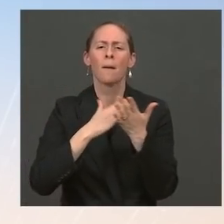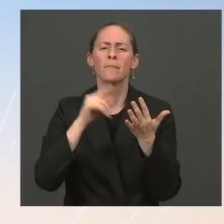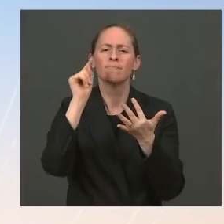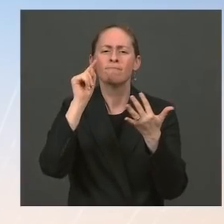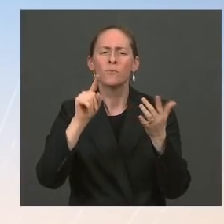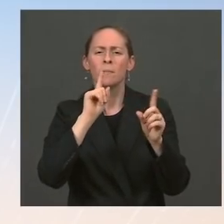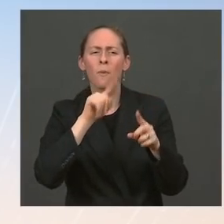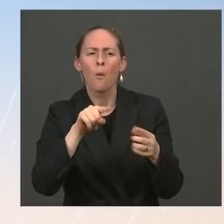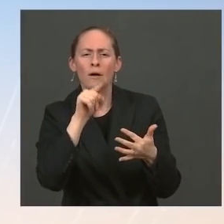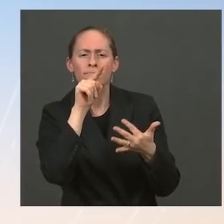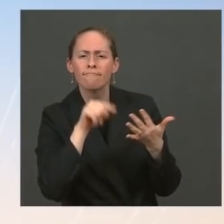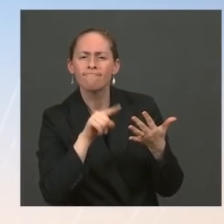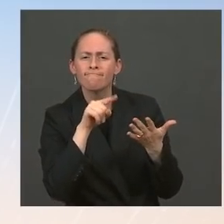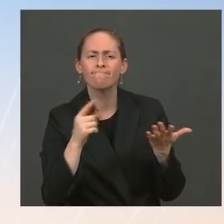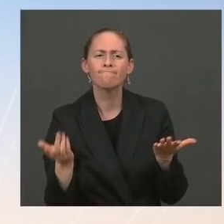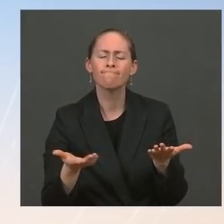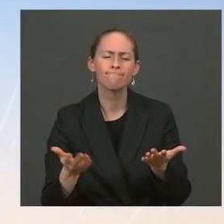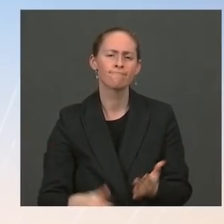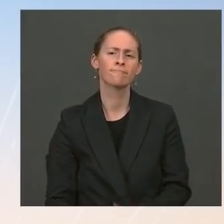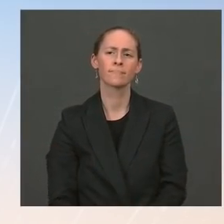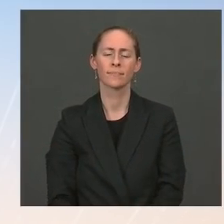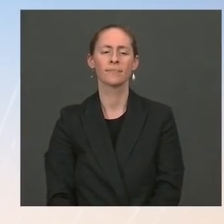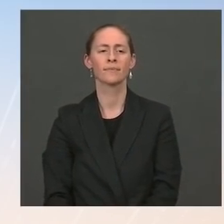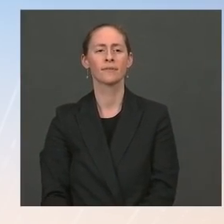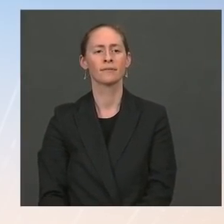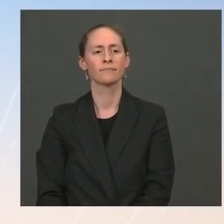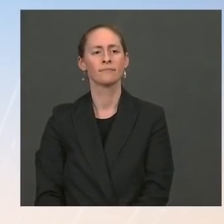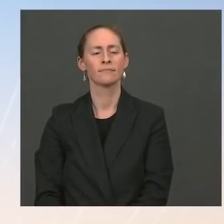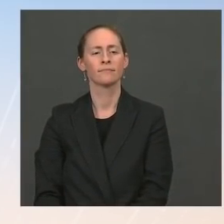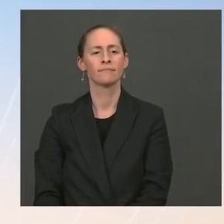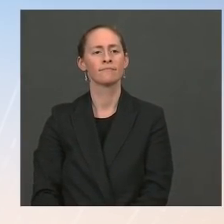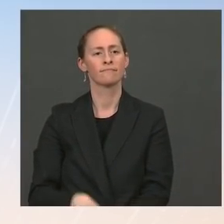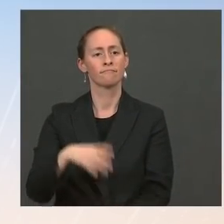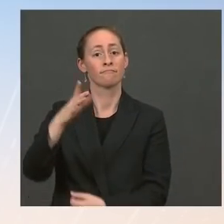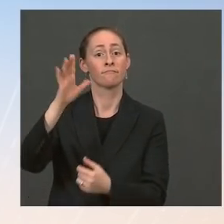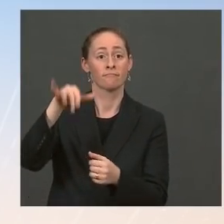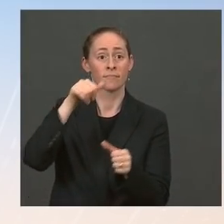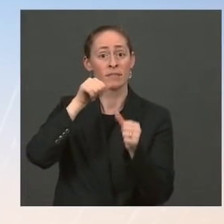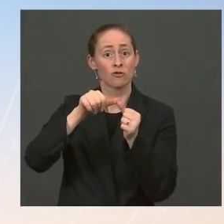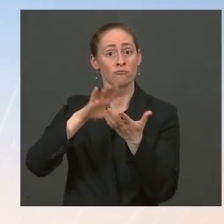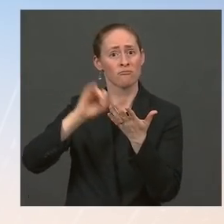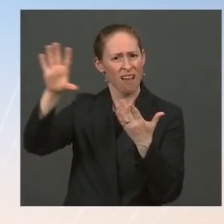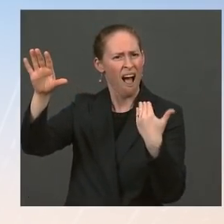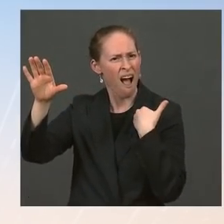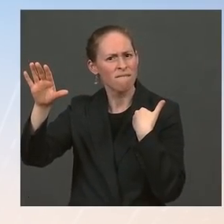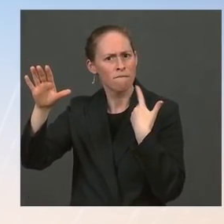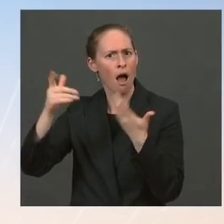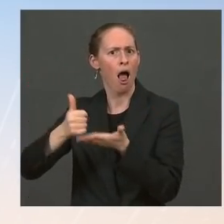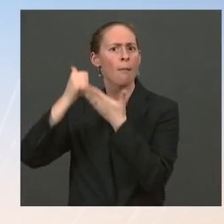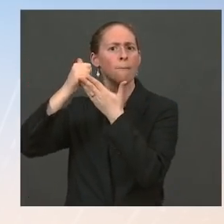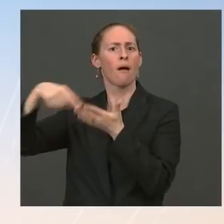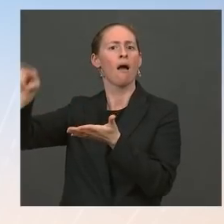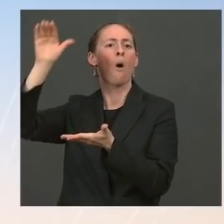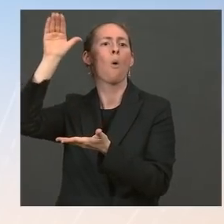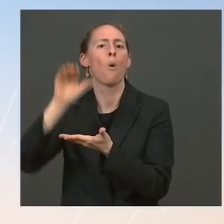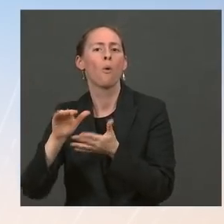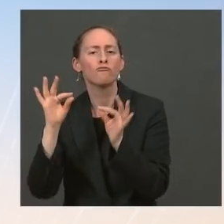that showed that this had an impact on oil and gas mergers. So, I can't predict for you. I understand what you're asking, but, given the independence of the FTC,